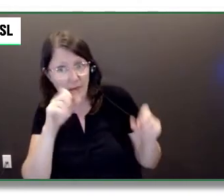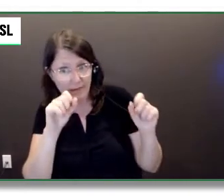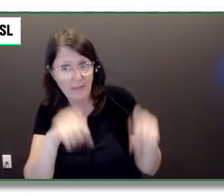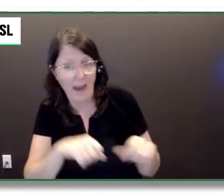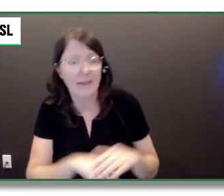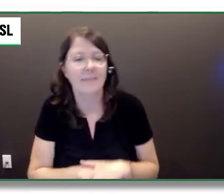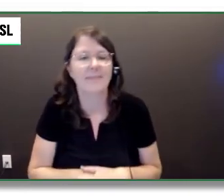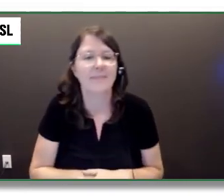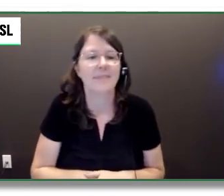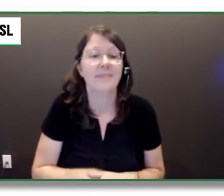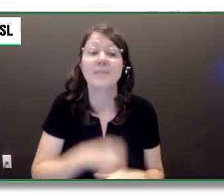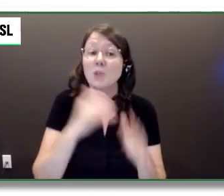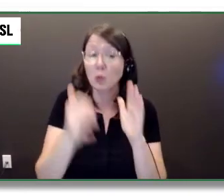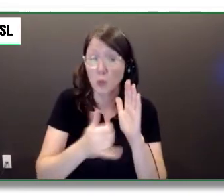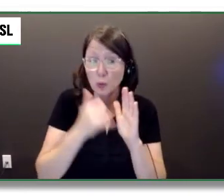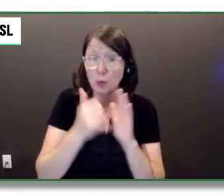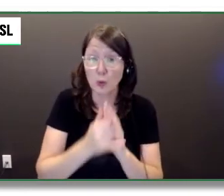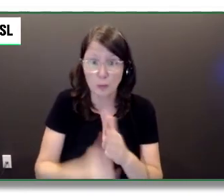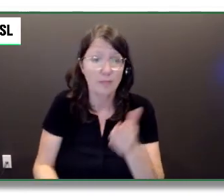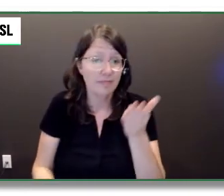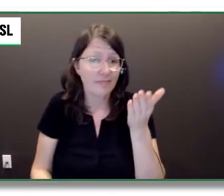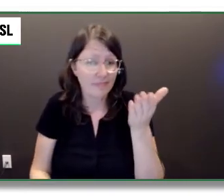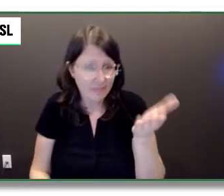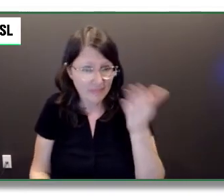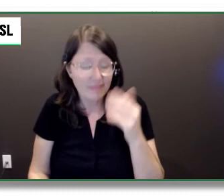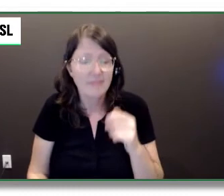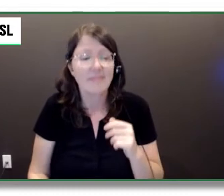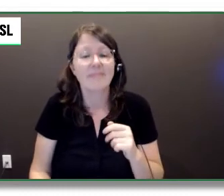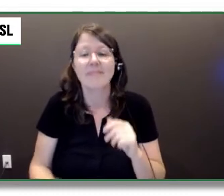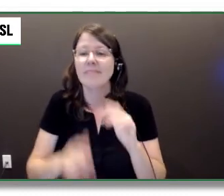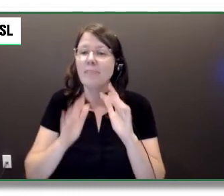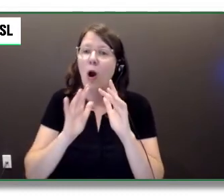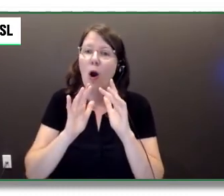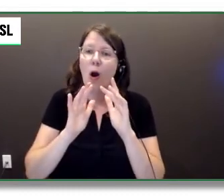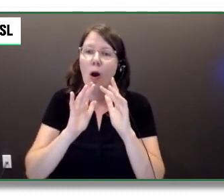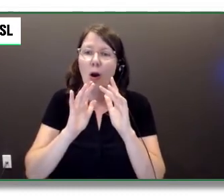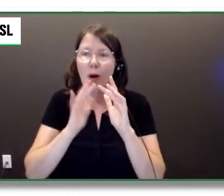example: Virtual Lake Wilcox Park Tree Tour and I've attended some of these